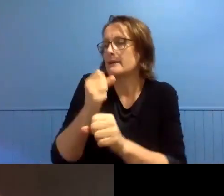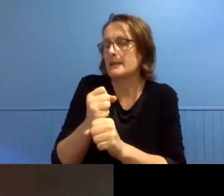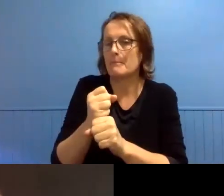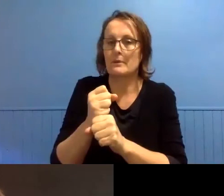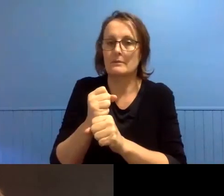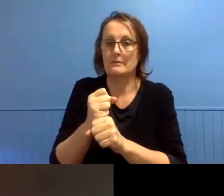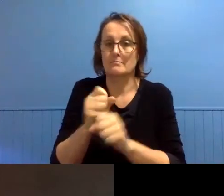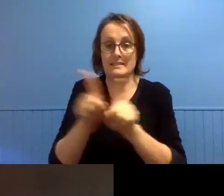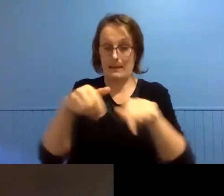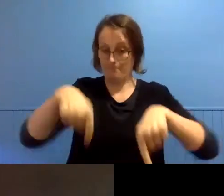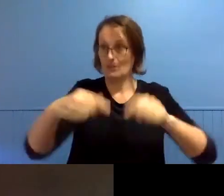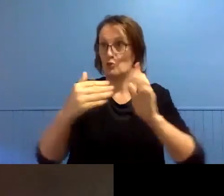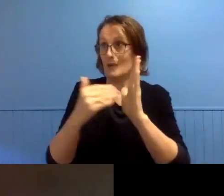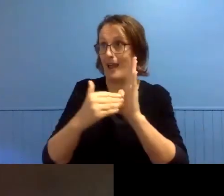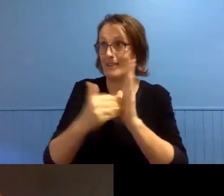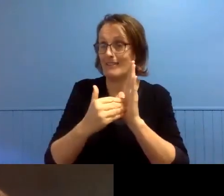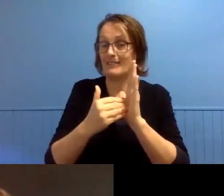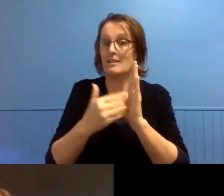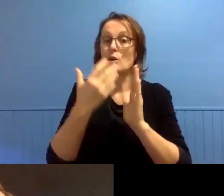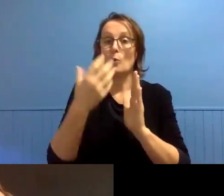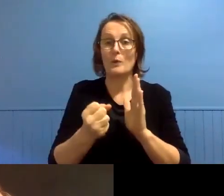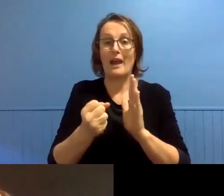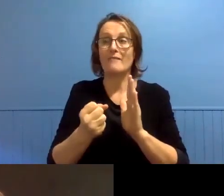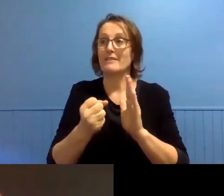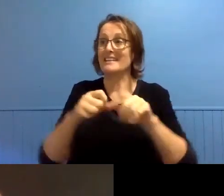doing today, where there's multiple video sources coming in from